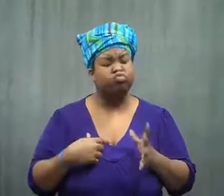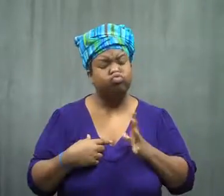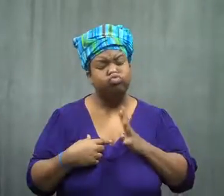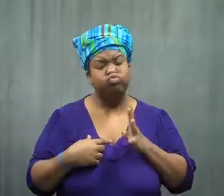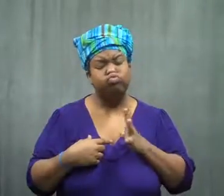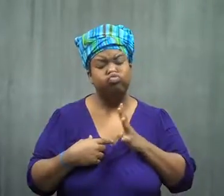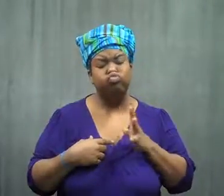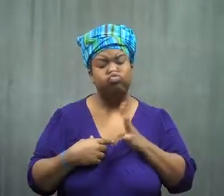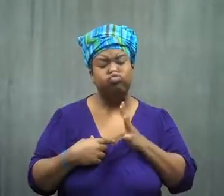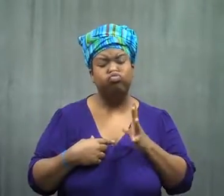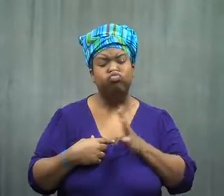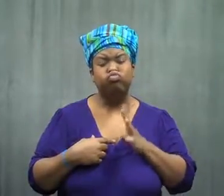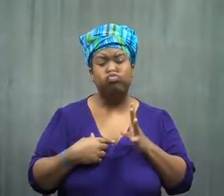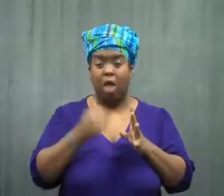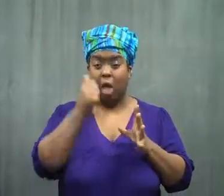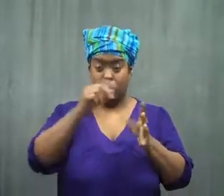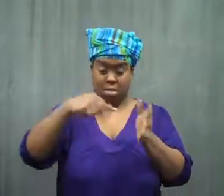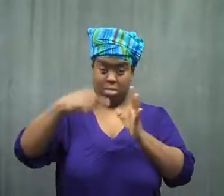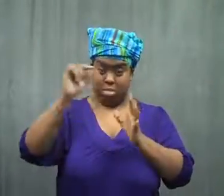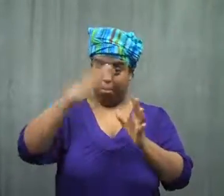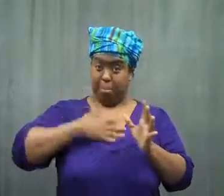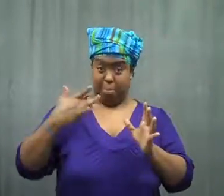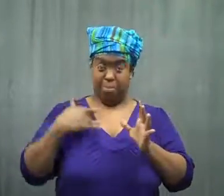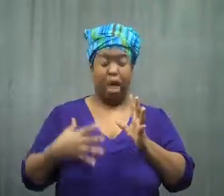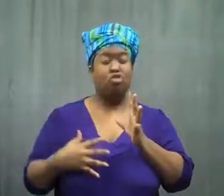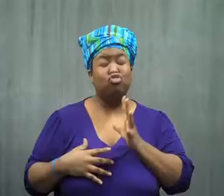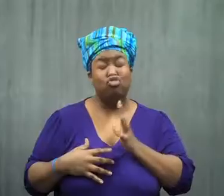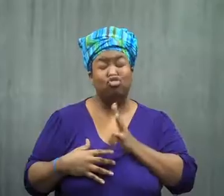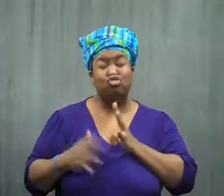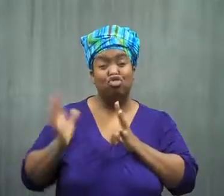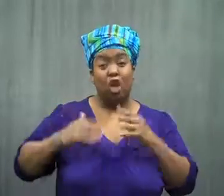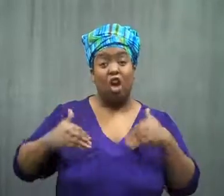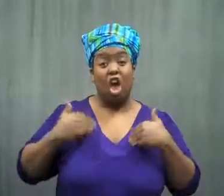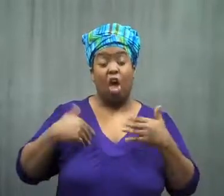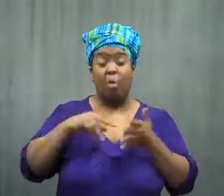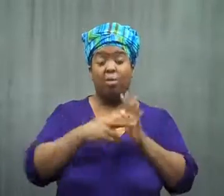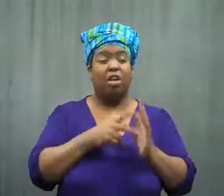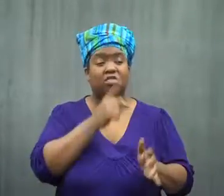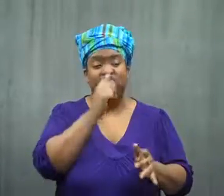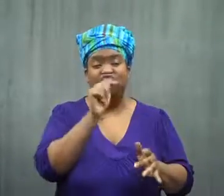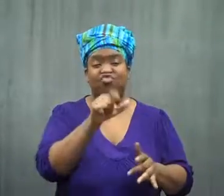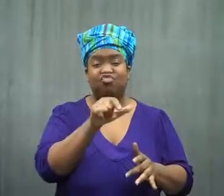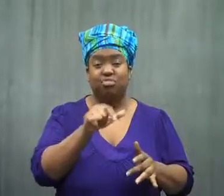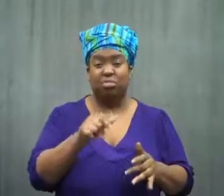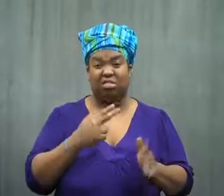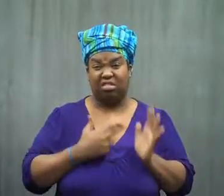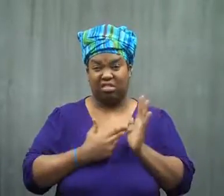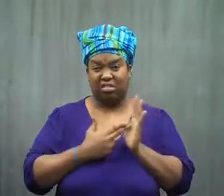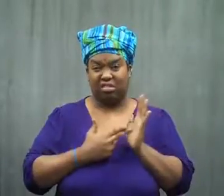I said, "Fine!" When I was young and signed it like this, it meant, "I don't give a hoot." Really.